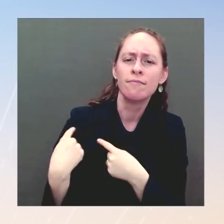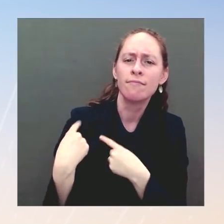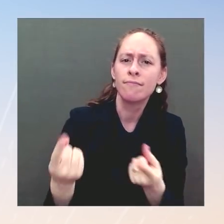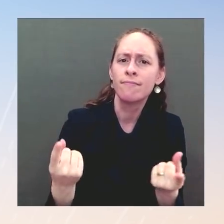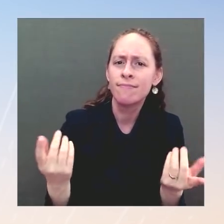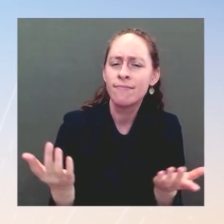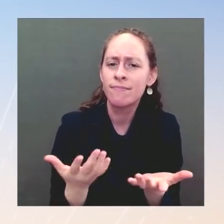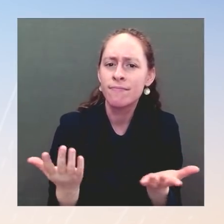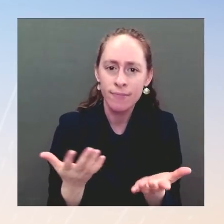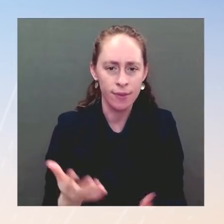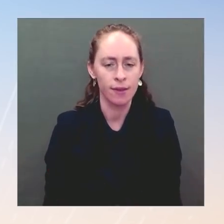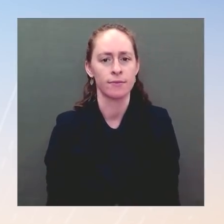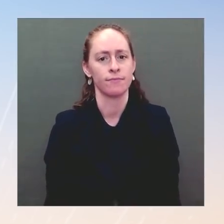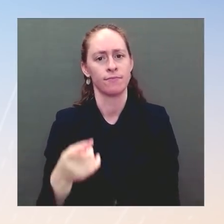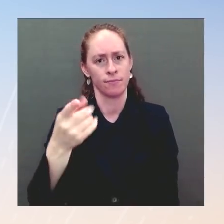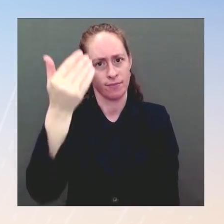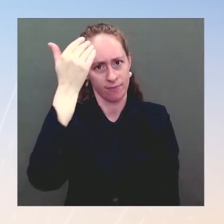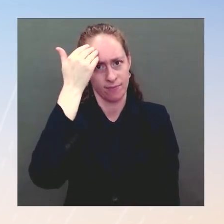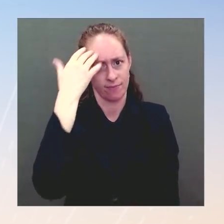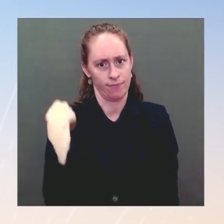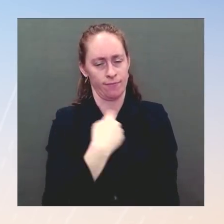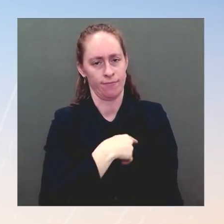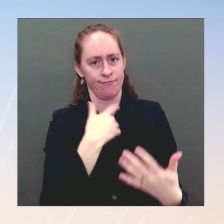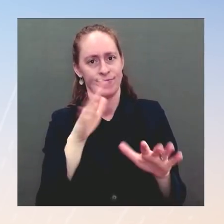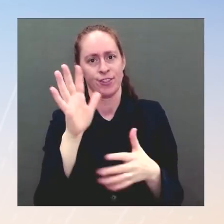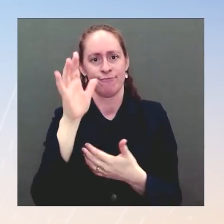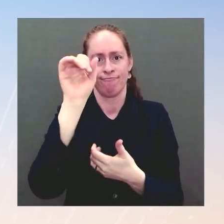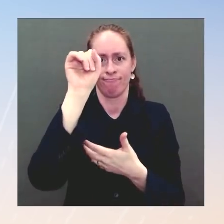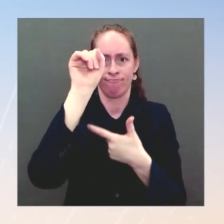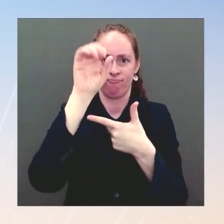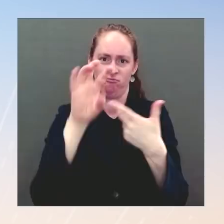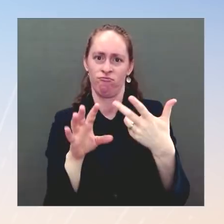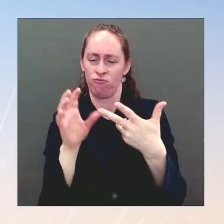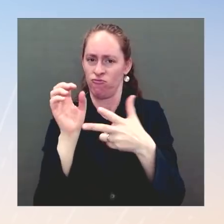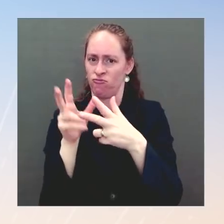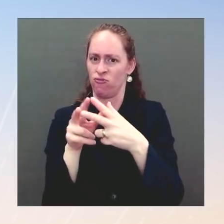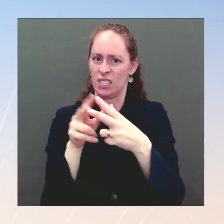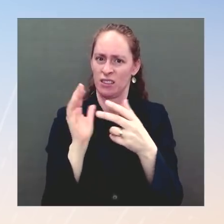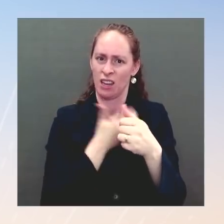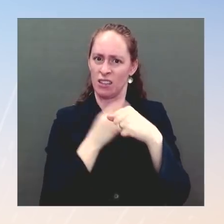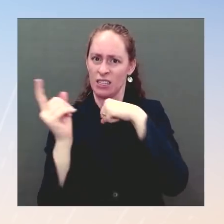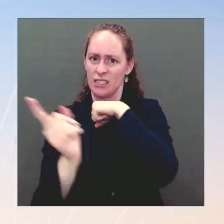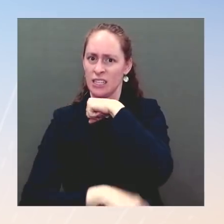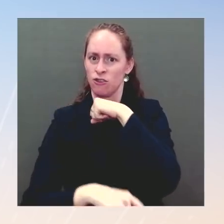less than a day after the beginning of the invasion, with Allies and partners from the European Union,